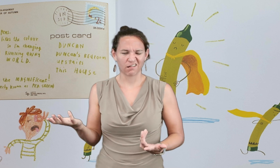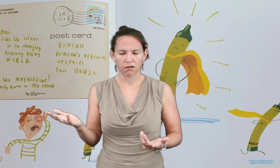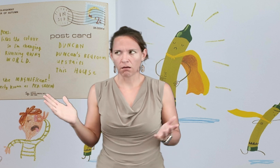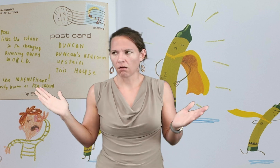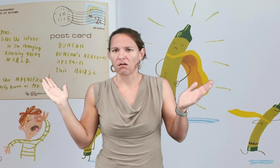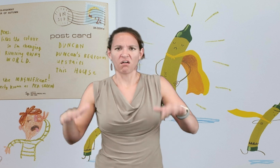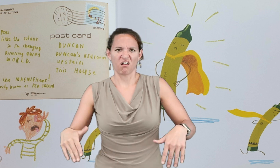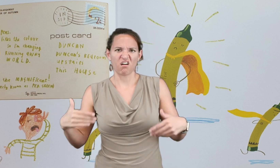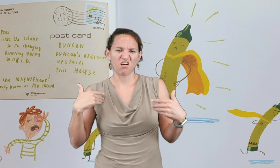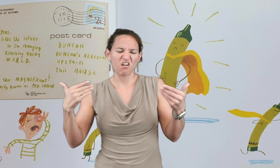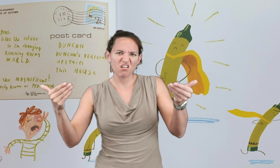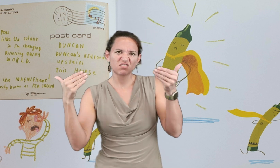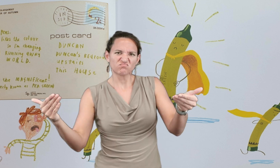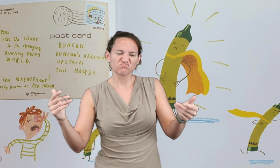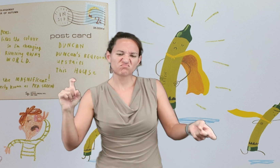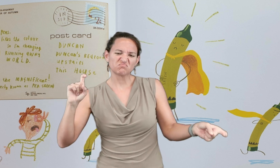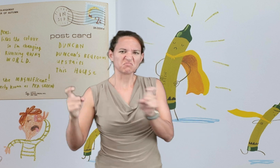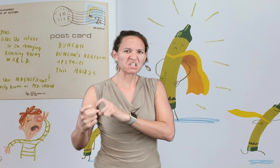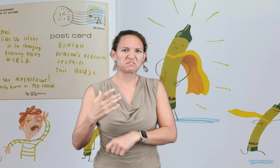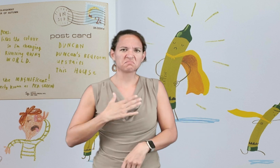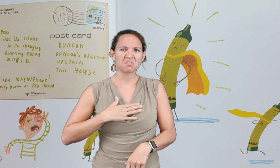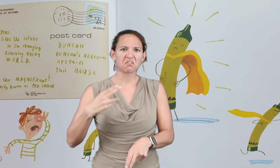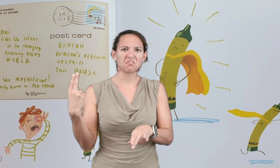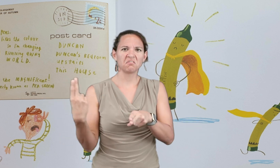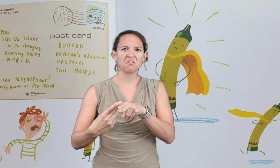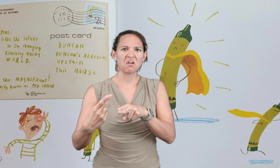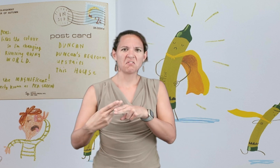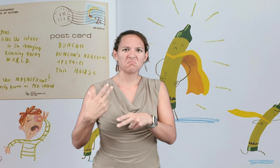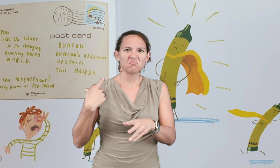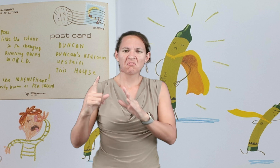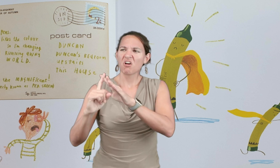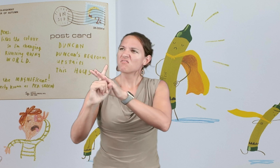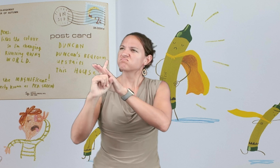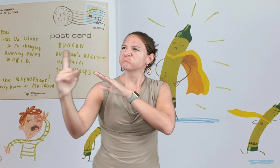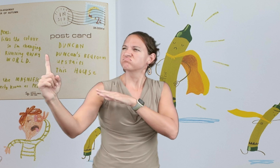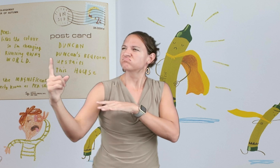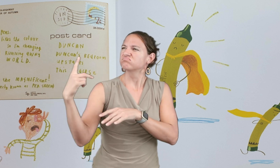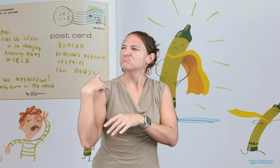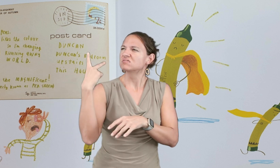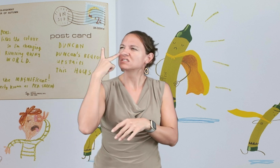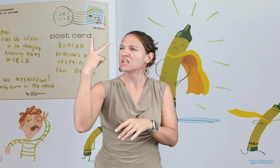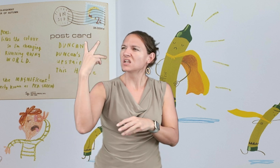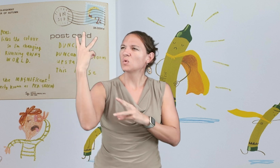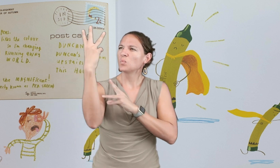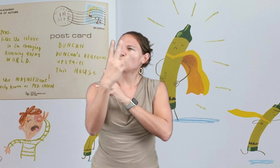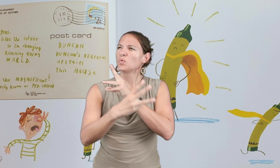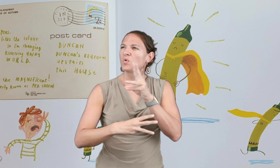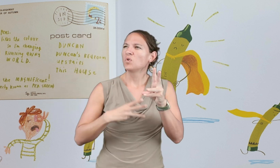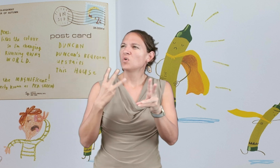So, Iʻm changing my name and running away to see the world.